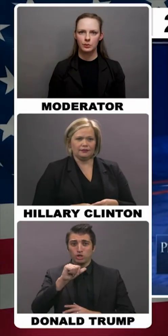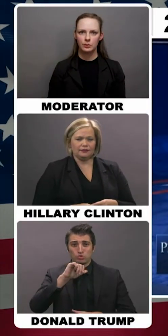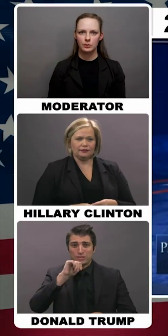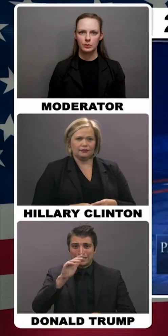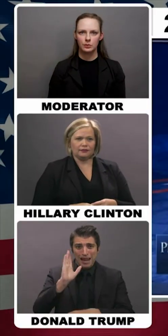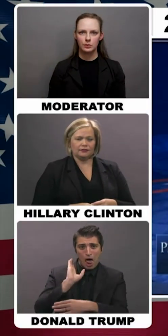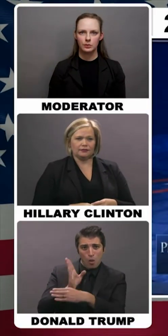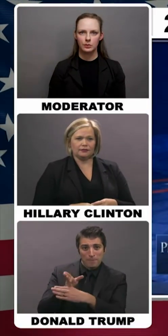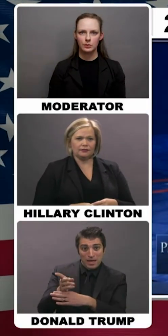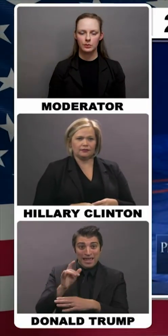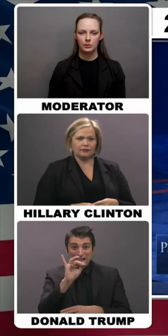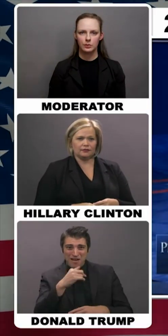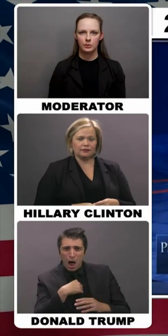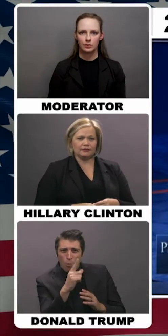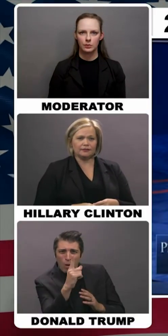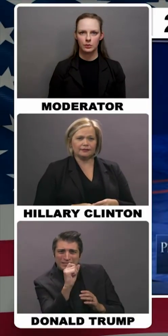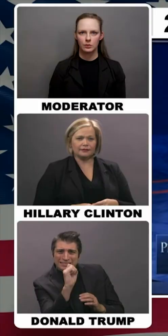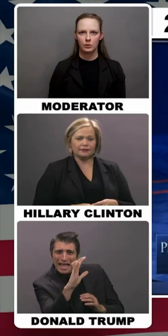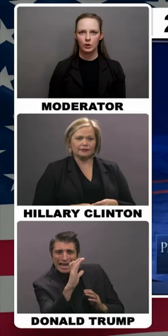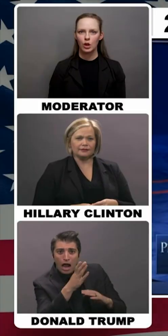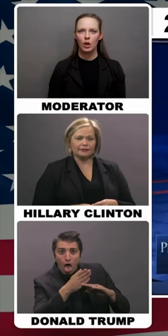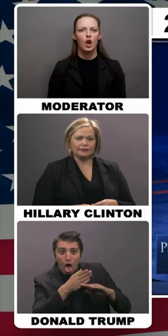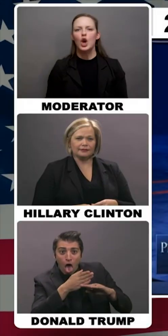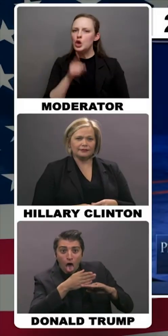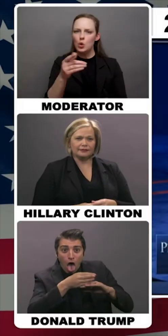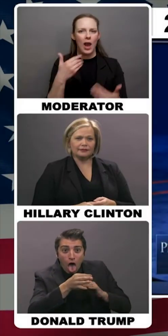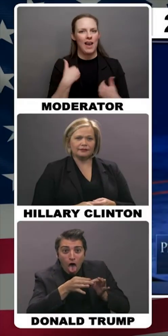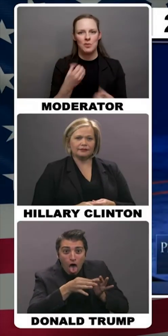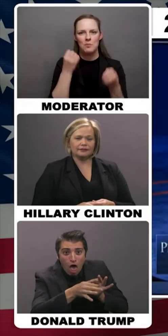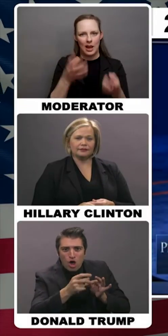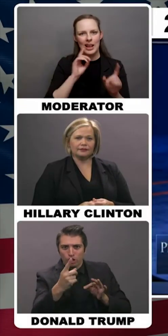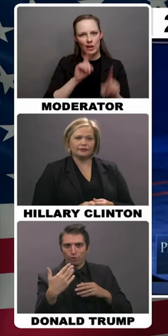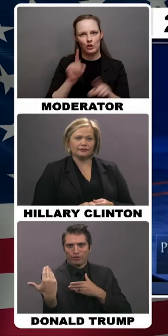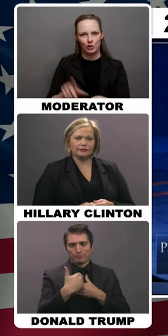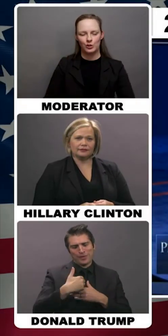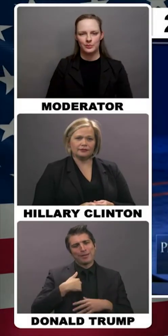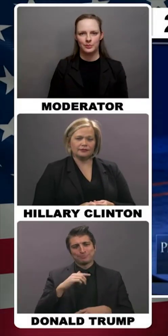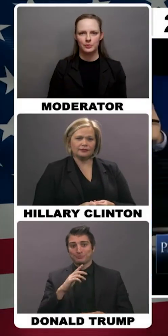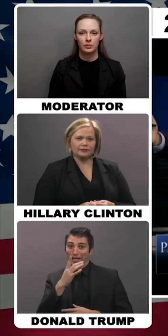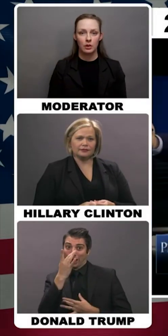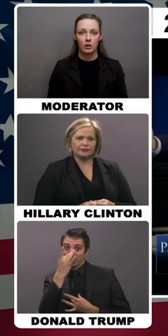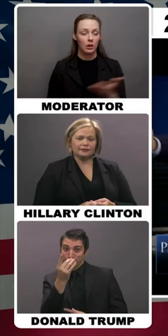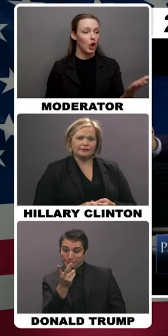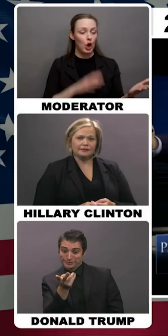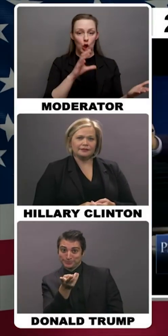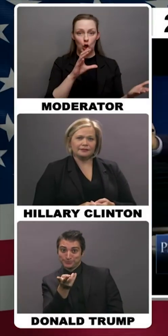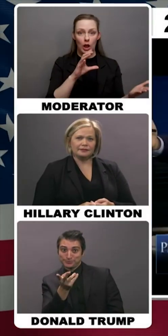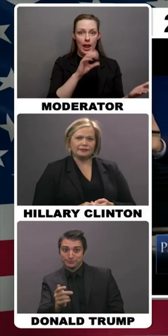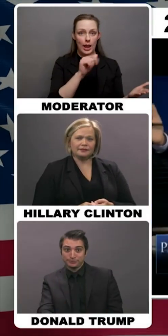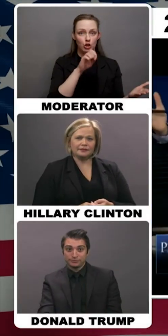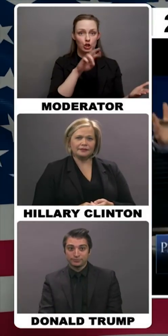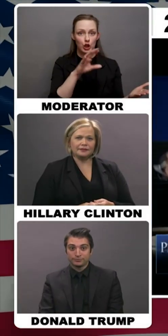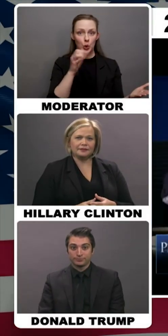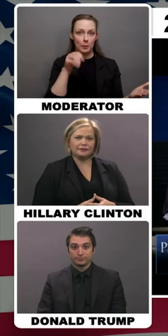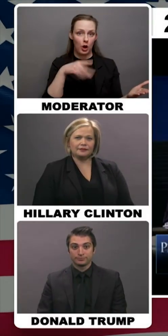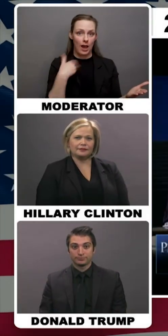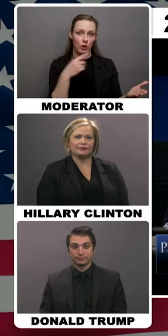When I go one second over. It's like a, a big deal. You had many answers. It's really, it's really very interesting. We got a Question over here from, uh, James Carter. Mr. Carter,